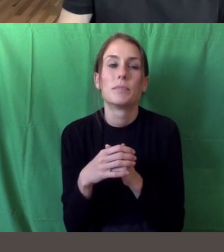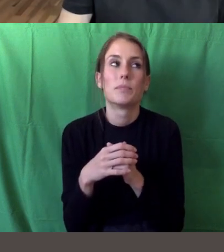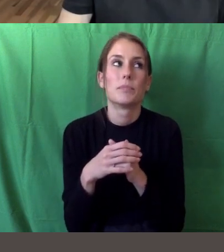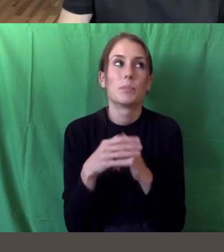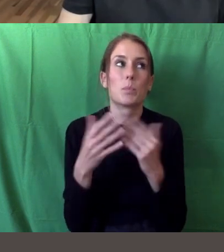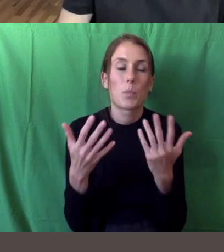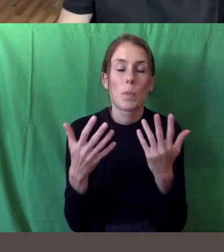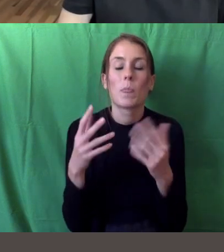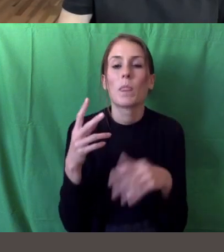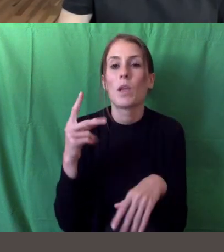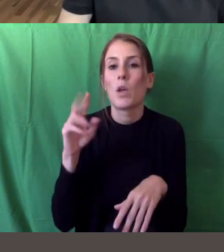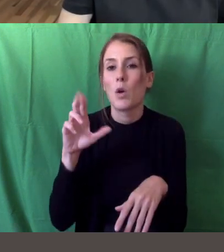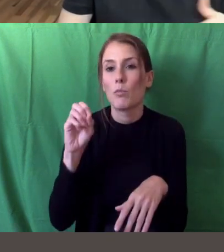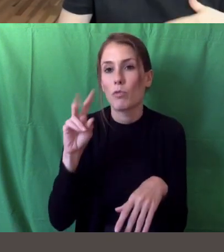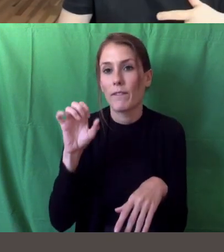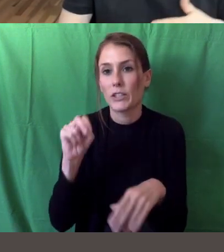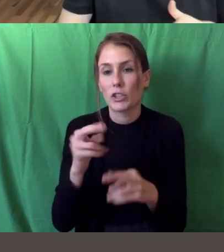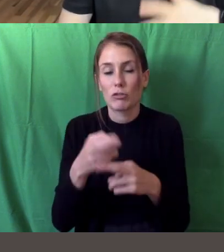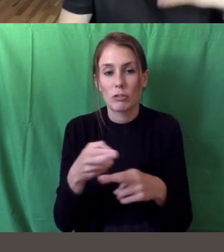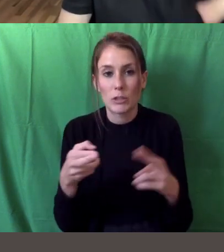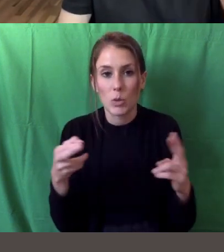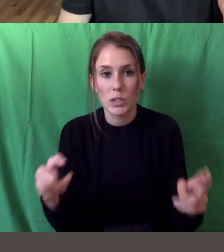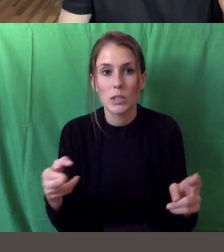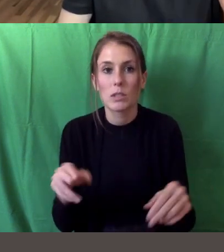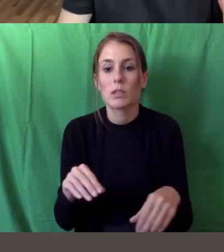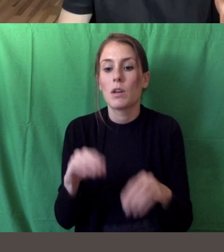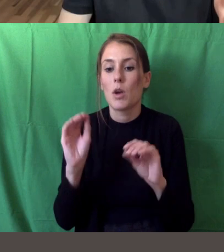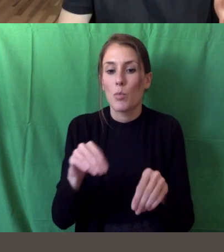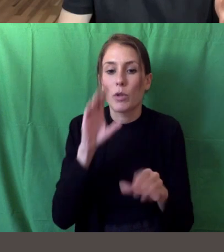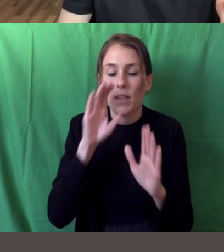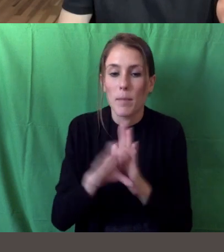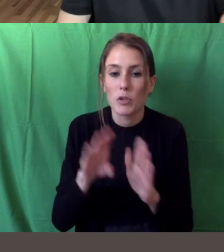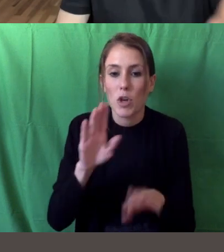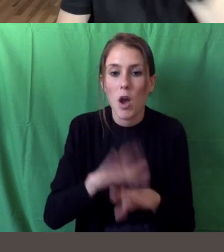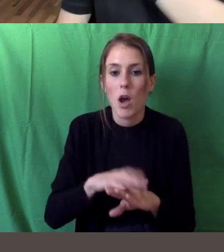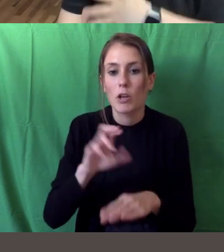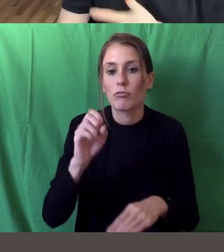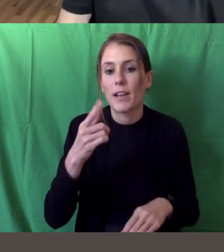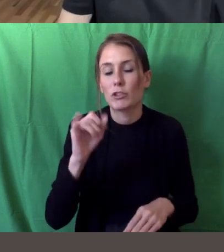and provisioning the resources, putting our images on a registry on Azure, pulling them down